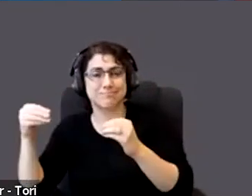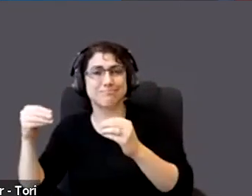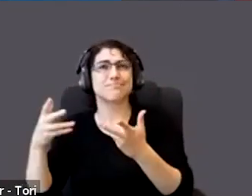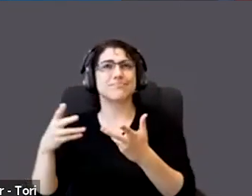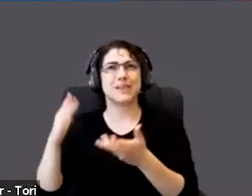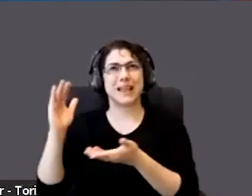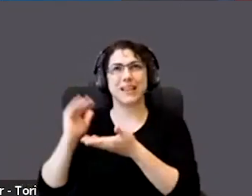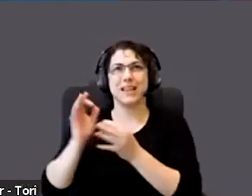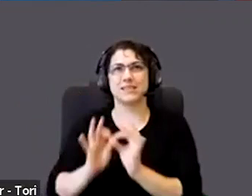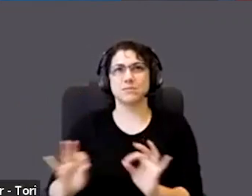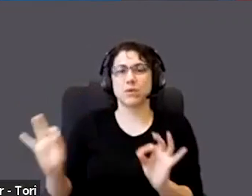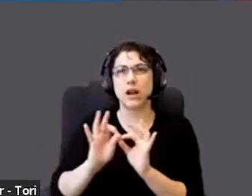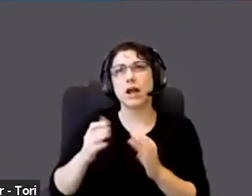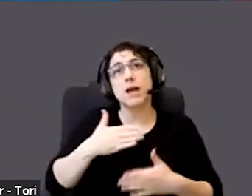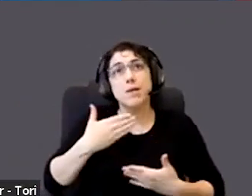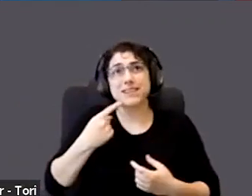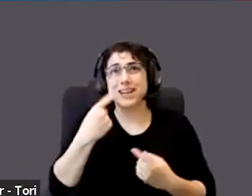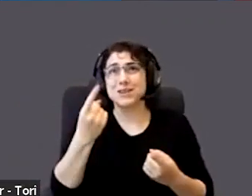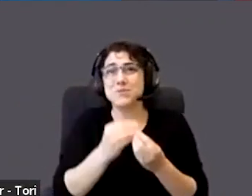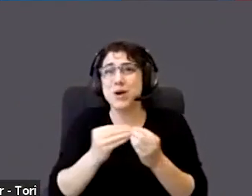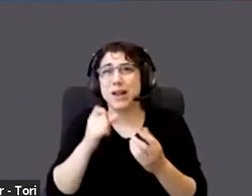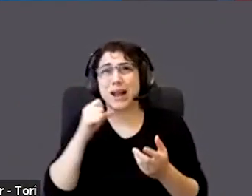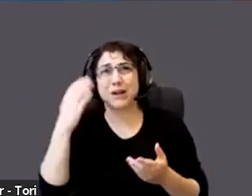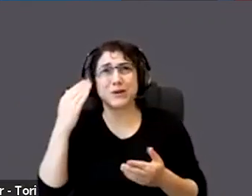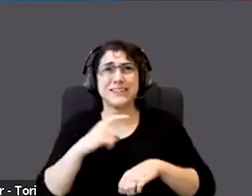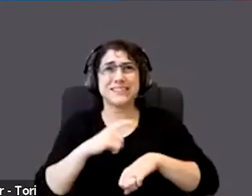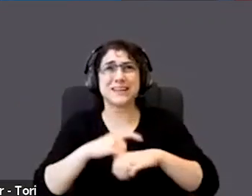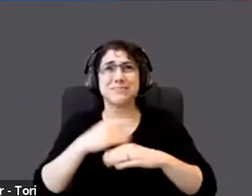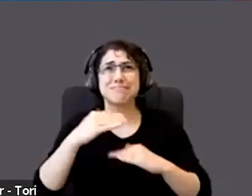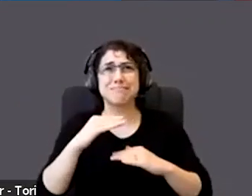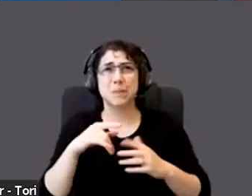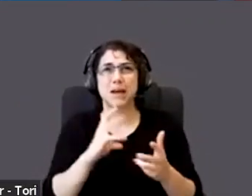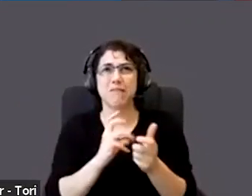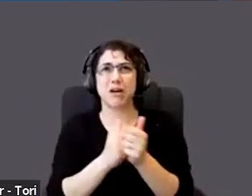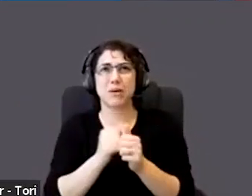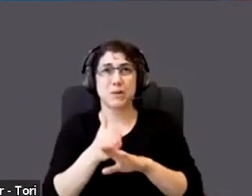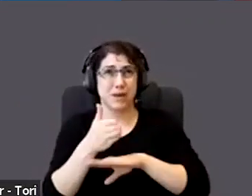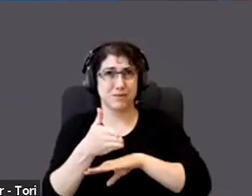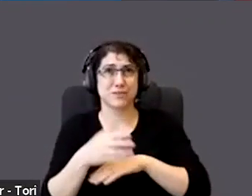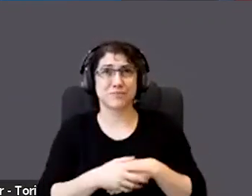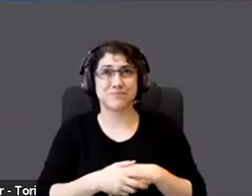but I know we don't have very much time, so maybe I could follow up with you afterwards. Thanks, Barbara.